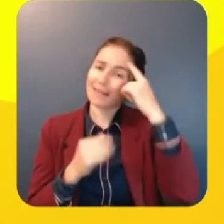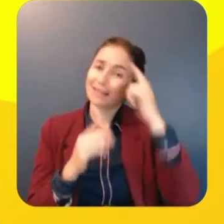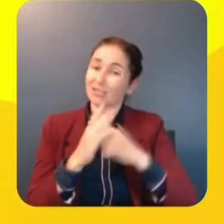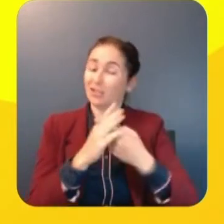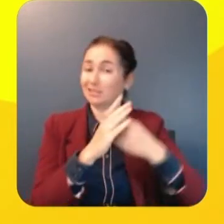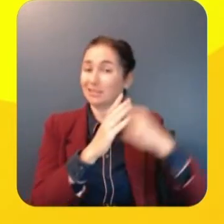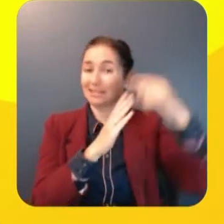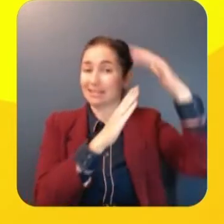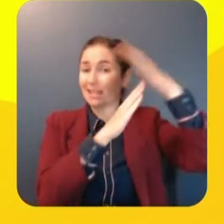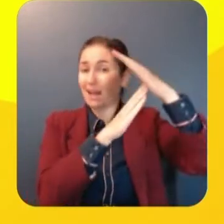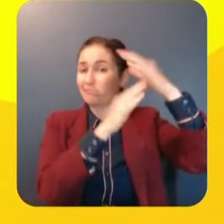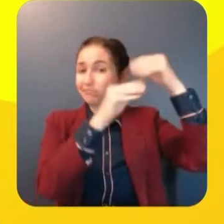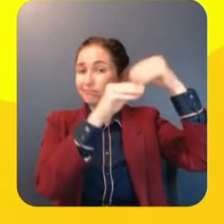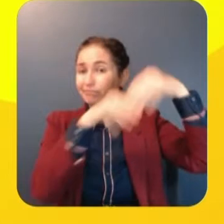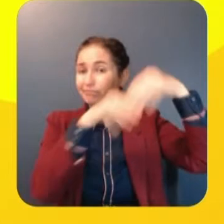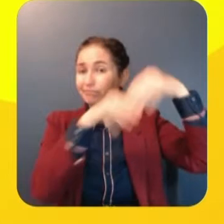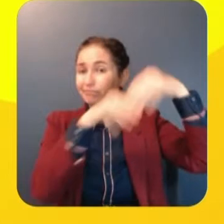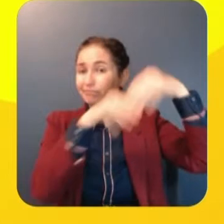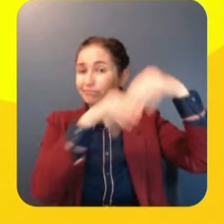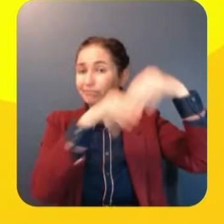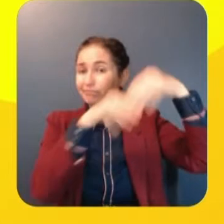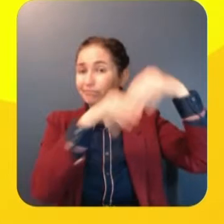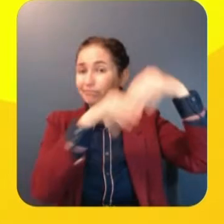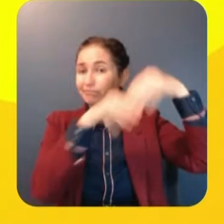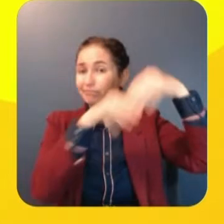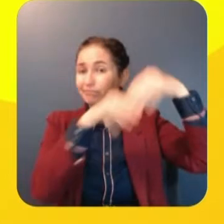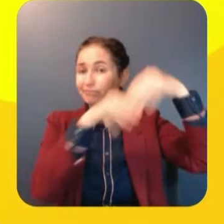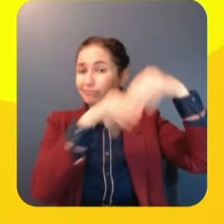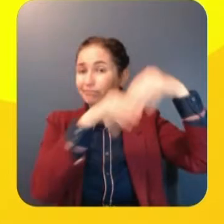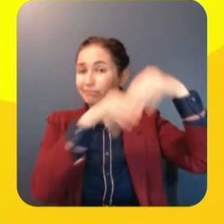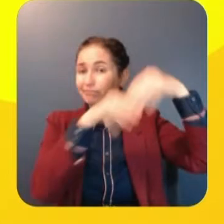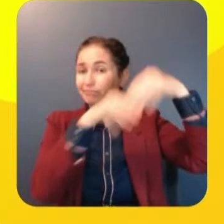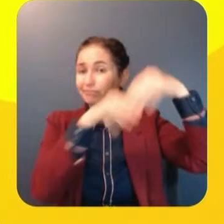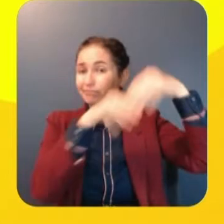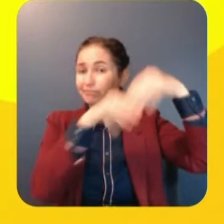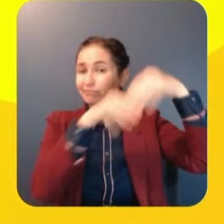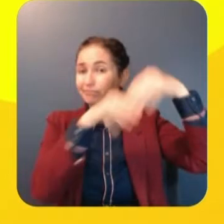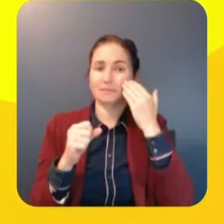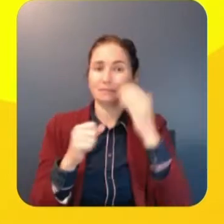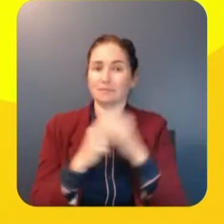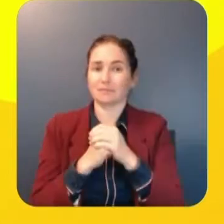So we've adopted a diverse talent search policy,